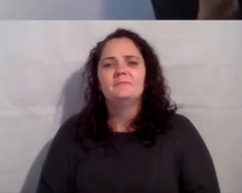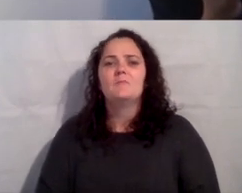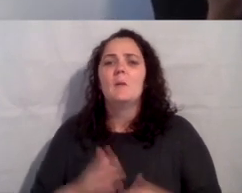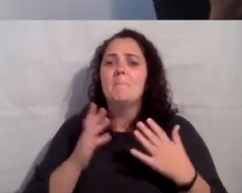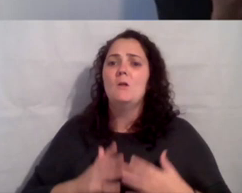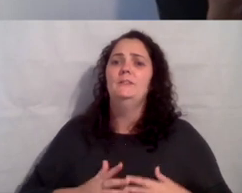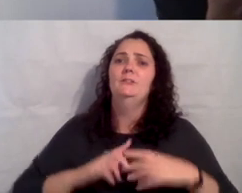it doesn't have to stay